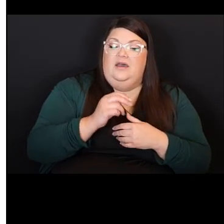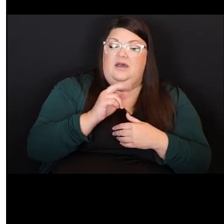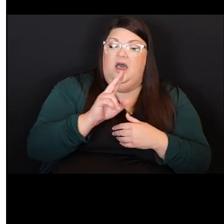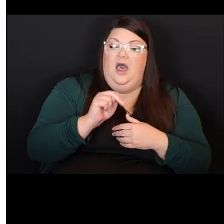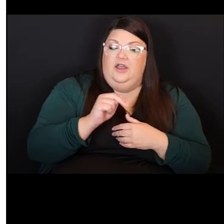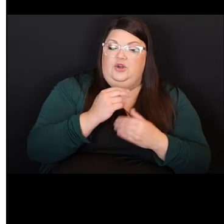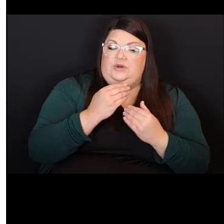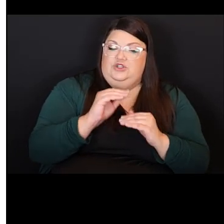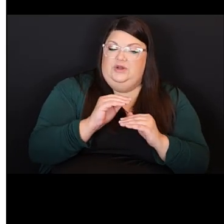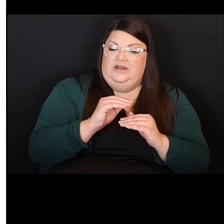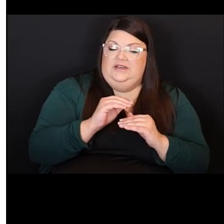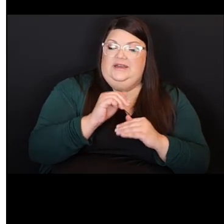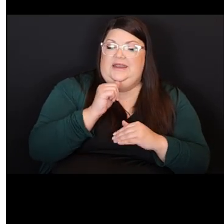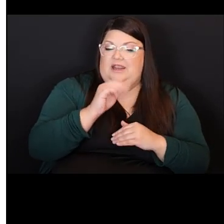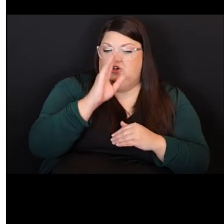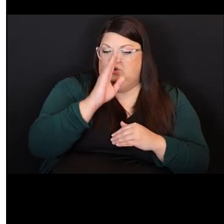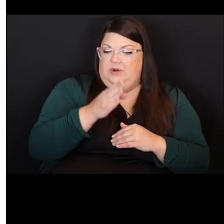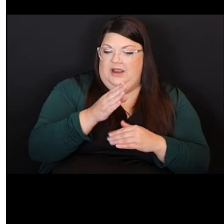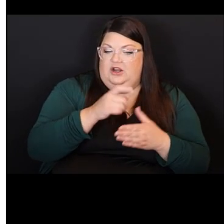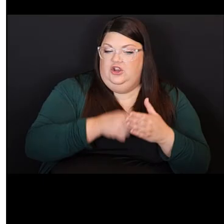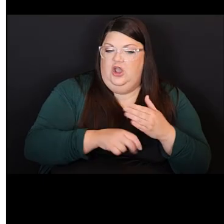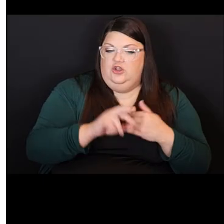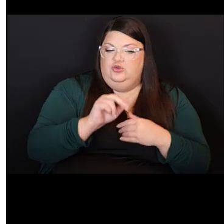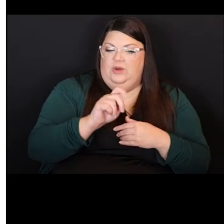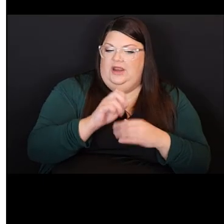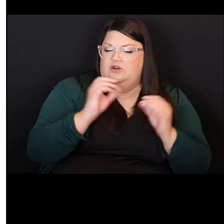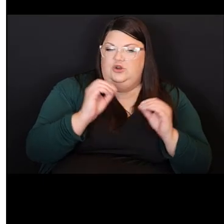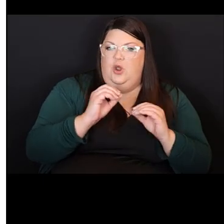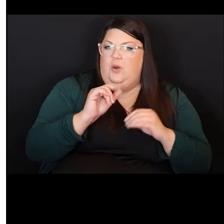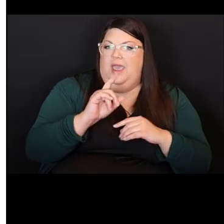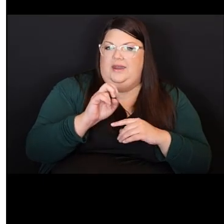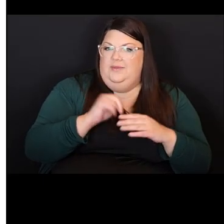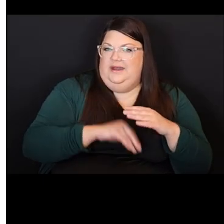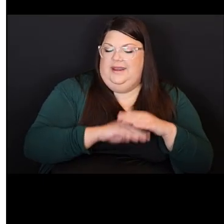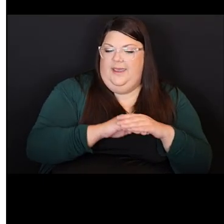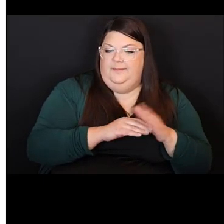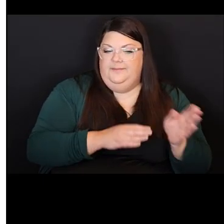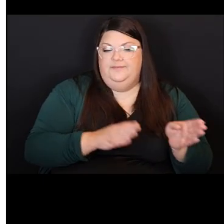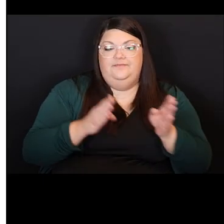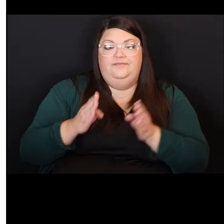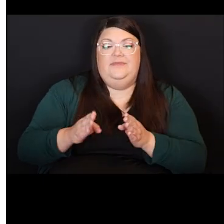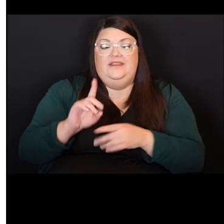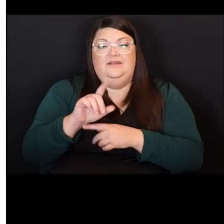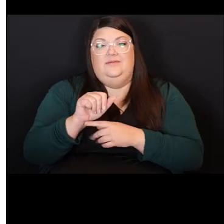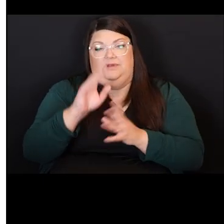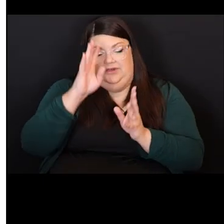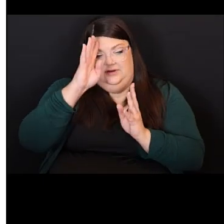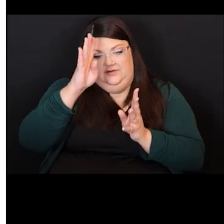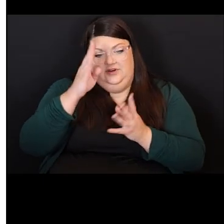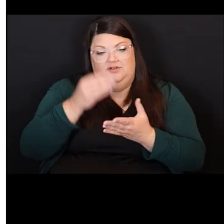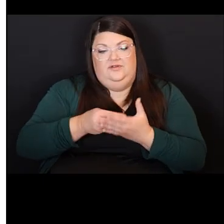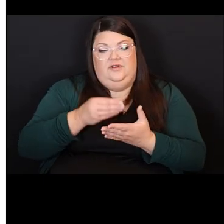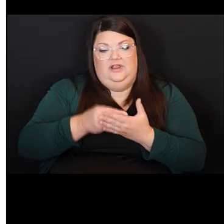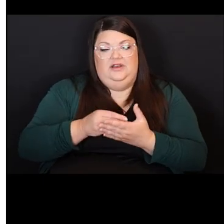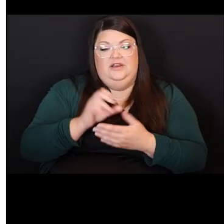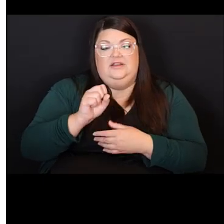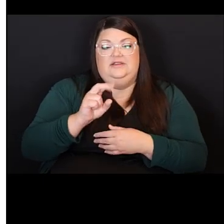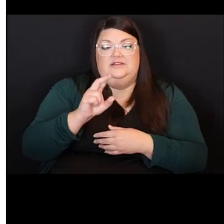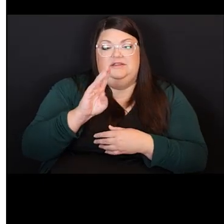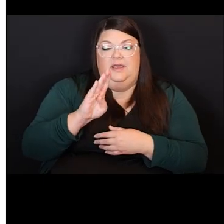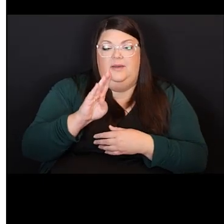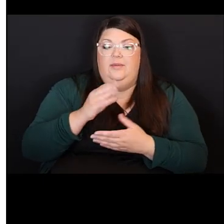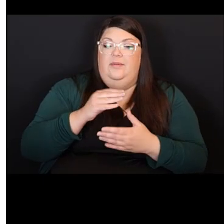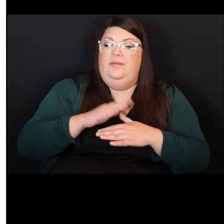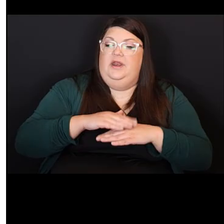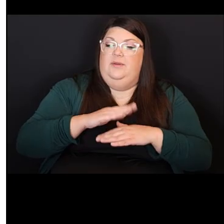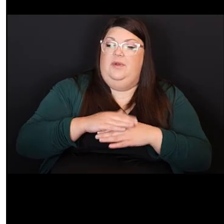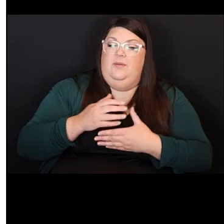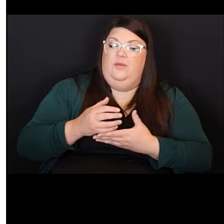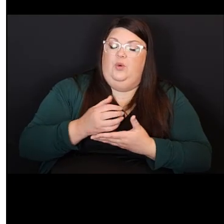Unrestricted - Indirect Cost Rate, No Admin Cap. Disability Innovation Fund - Subminimum Wage to